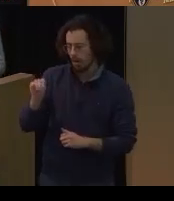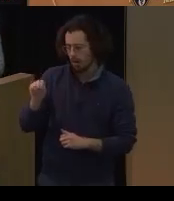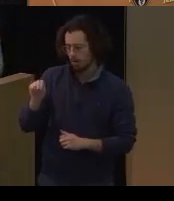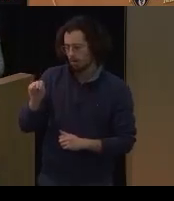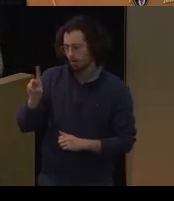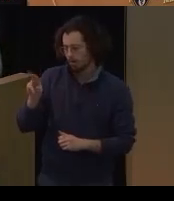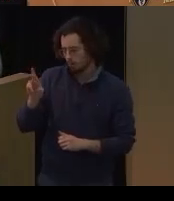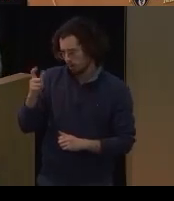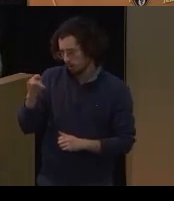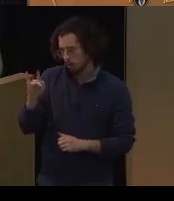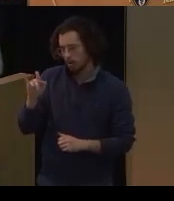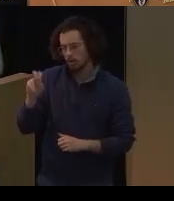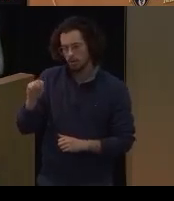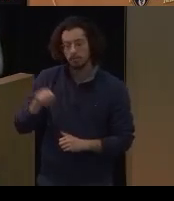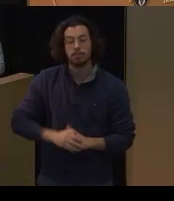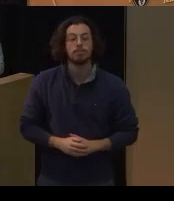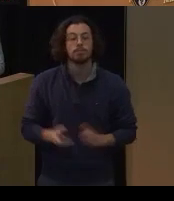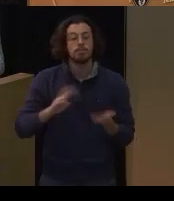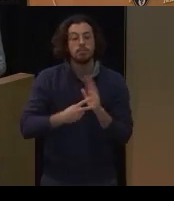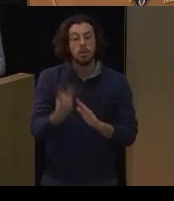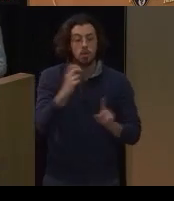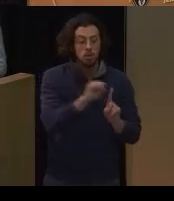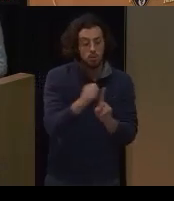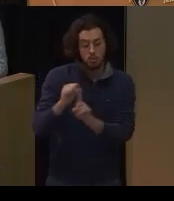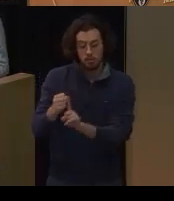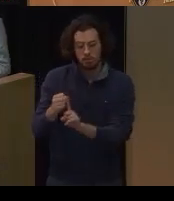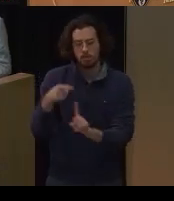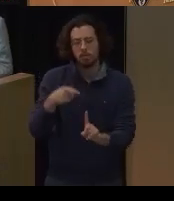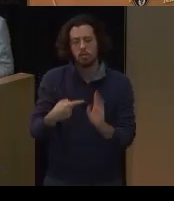greater difference between these two conditions are indicative of Greater volitional control